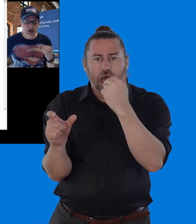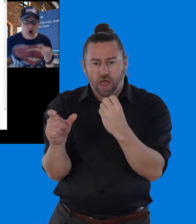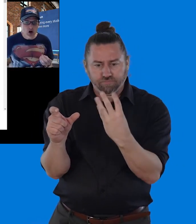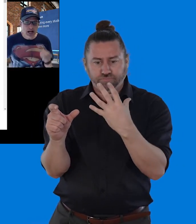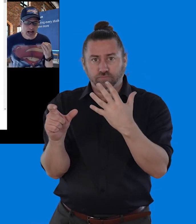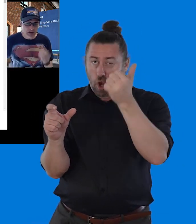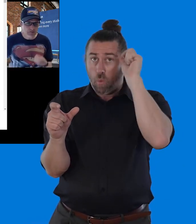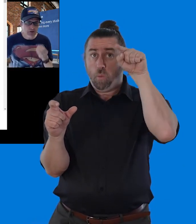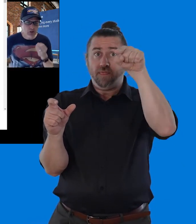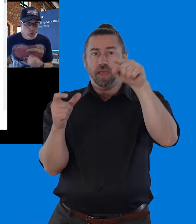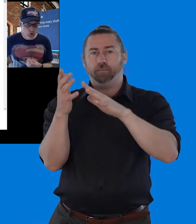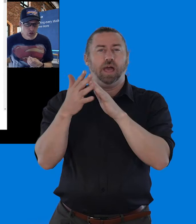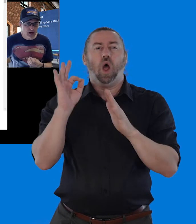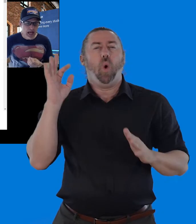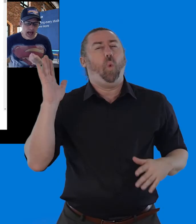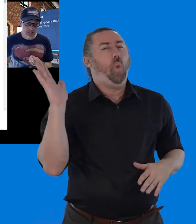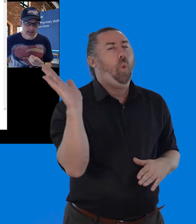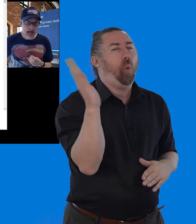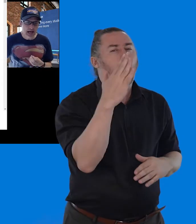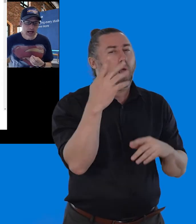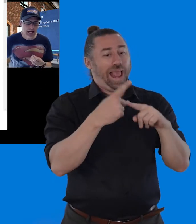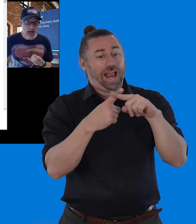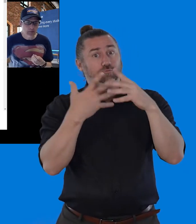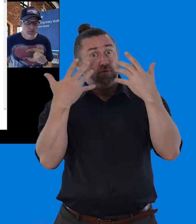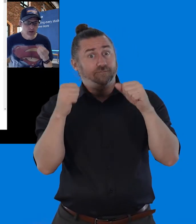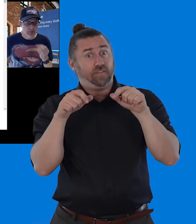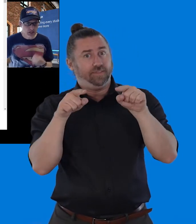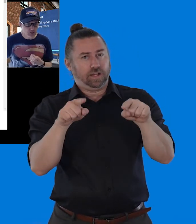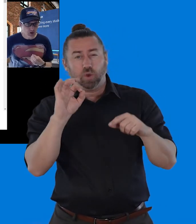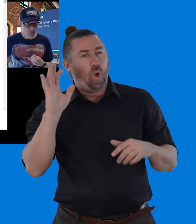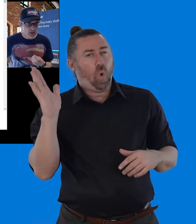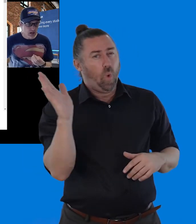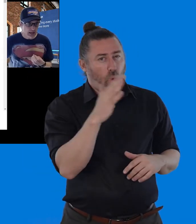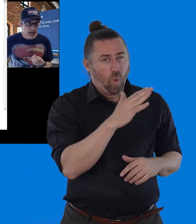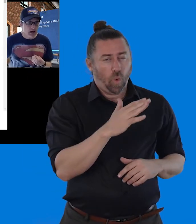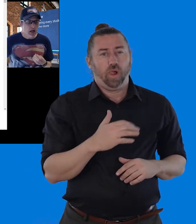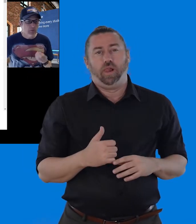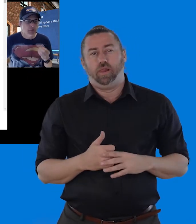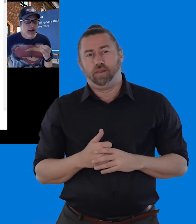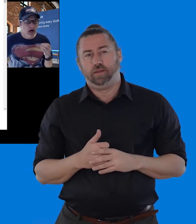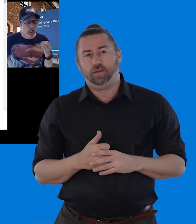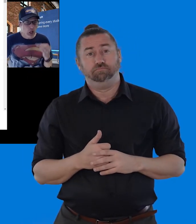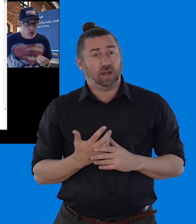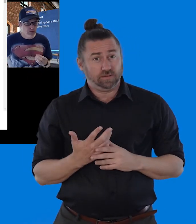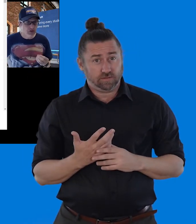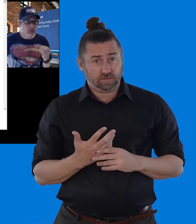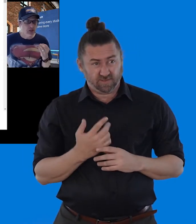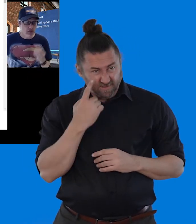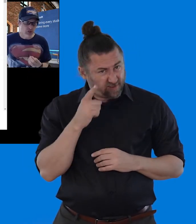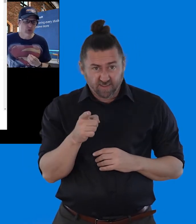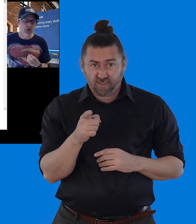Now, not every word has a picture prompt, OK? But a lot of them do.